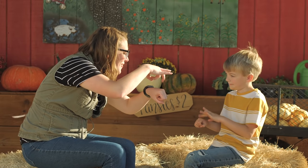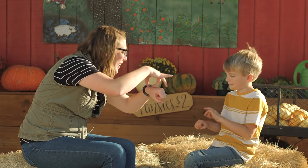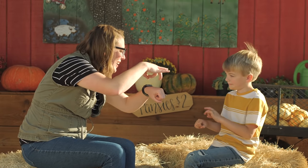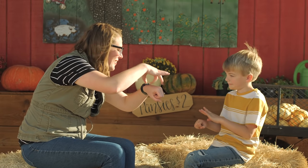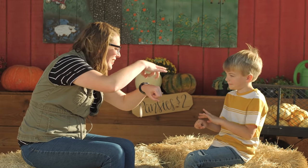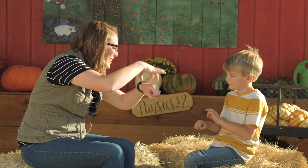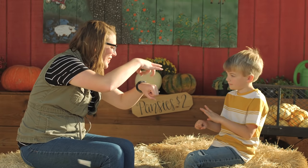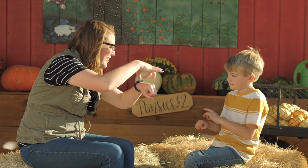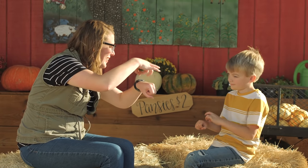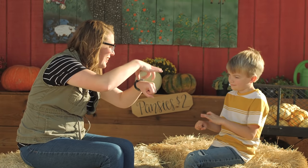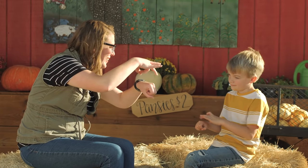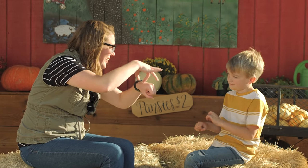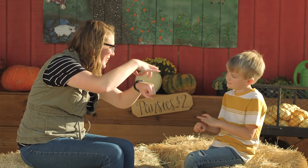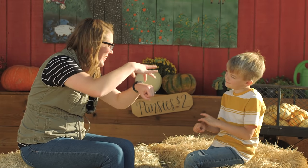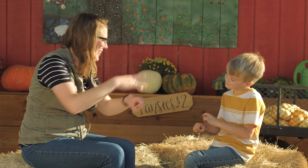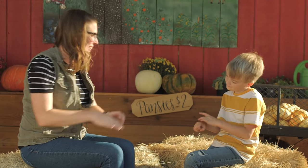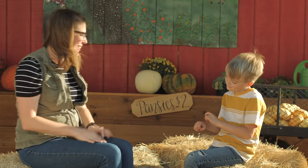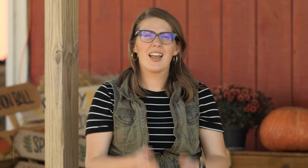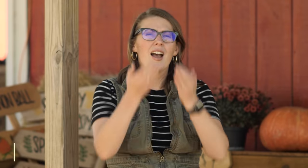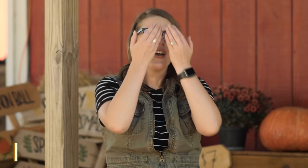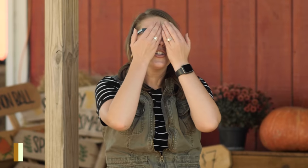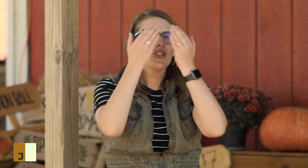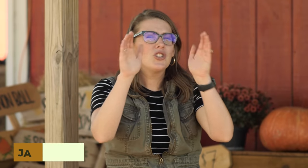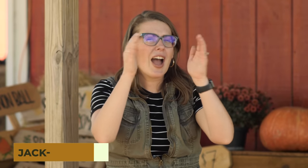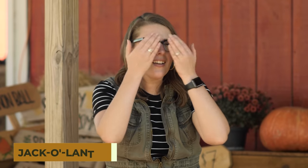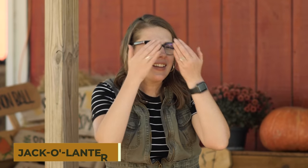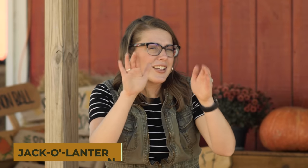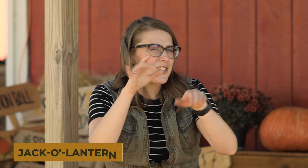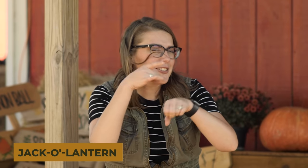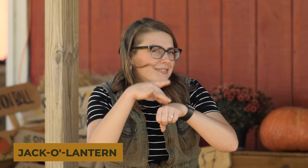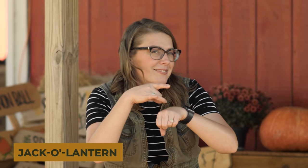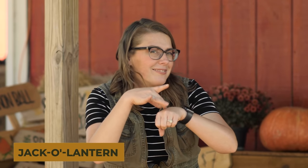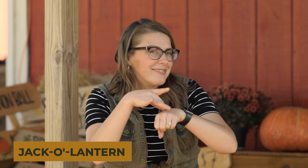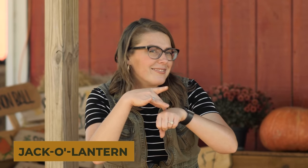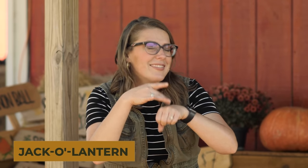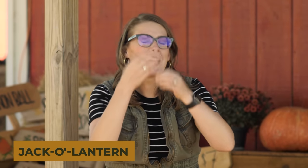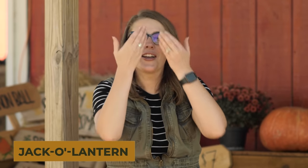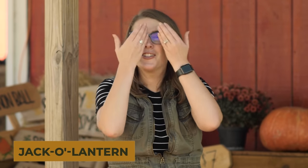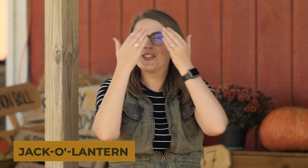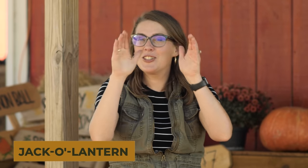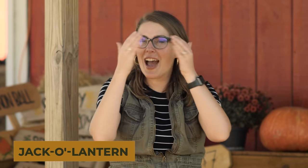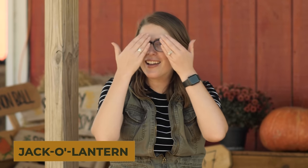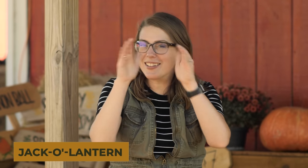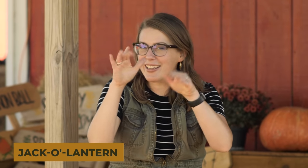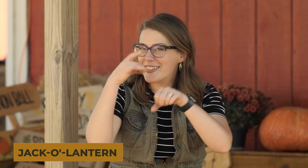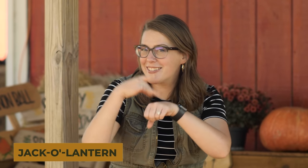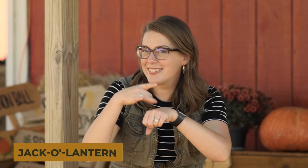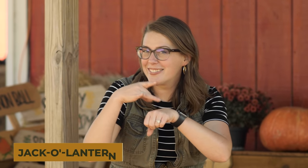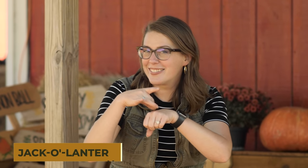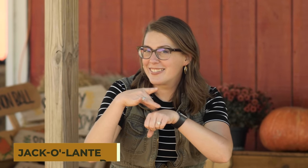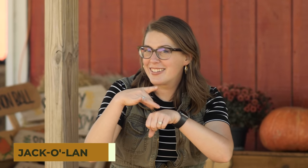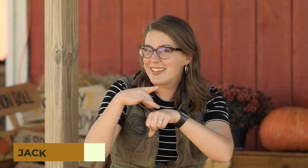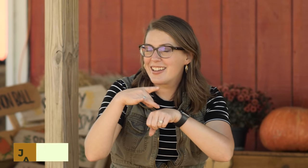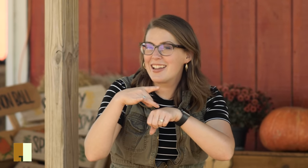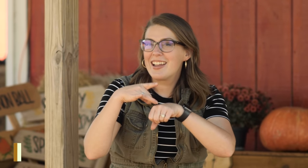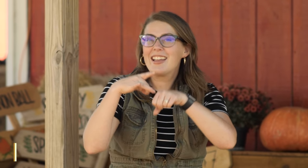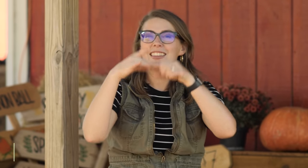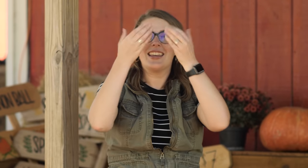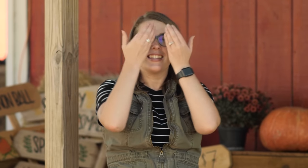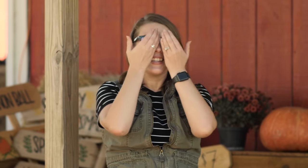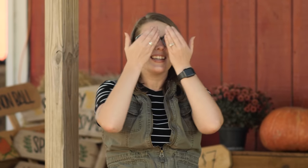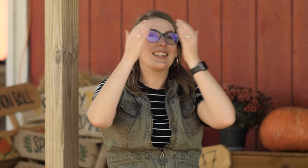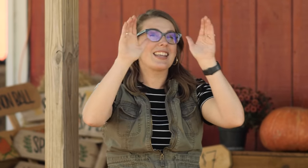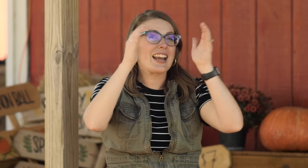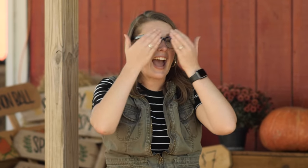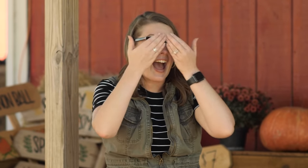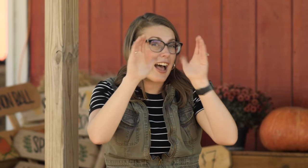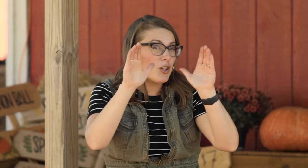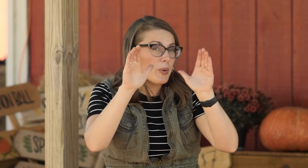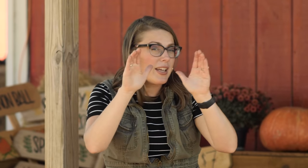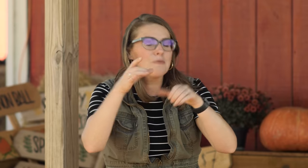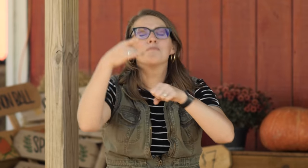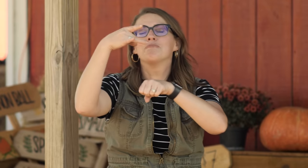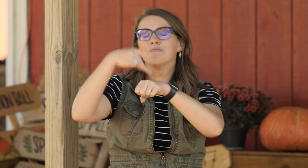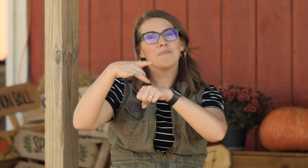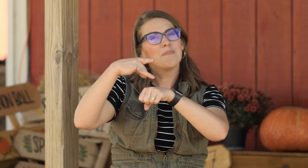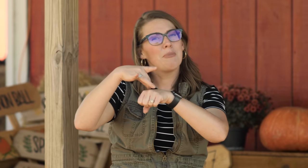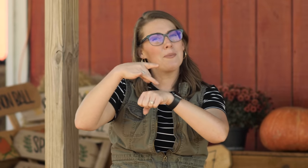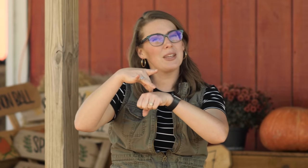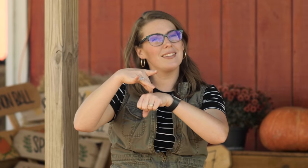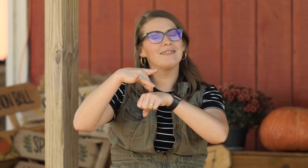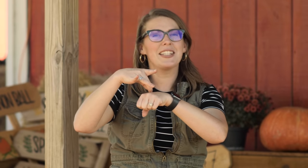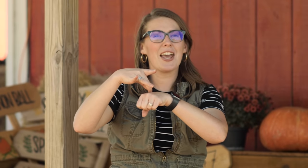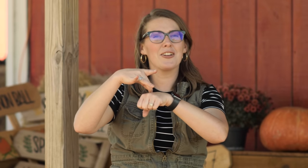Very good! "Jack-o'-lantern, jack-o'-lantern', this is the sign 'halloween pumpkin' together,